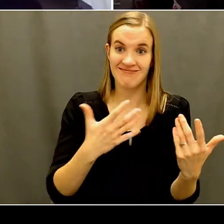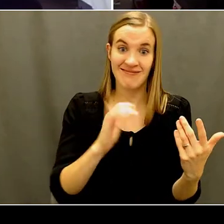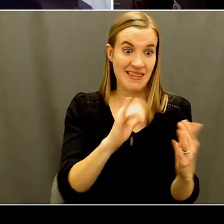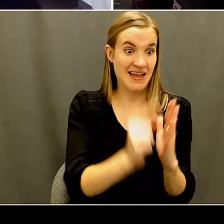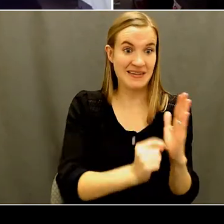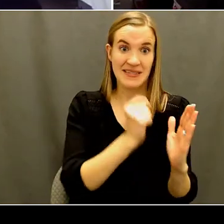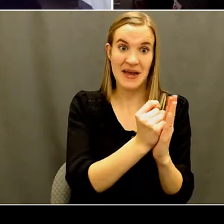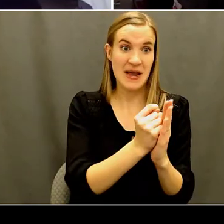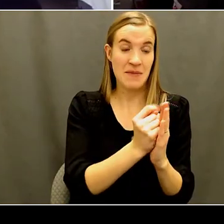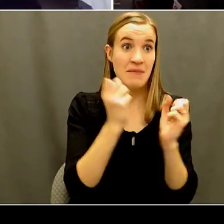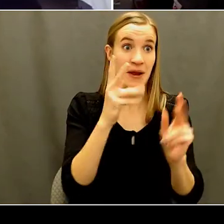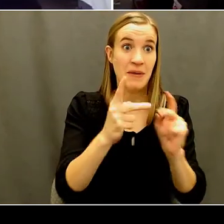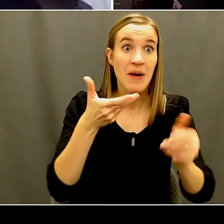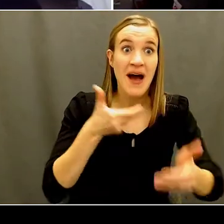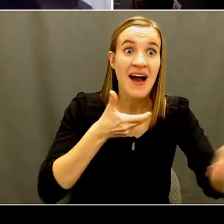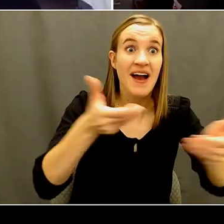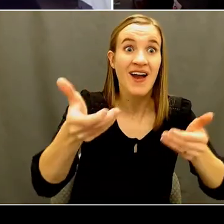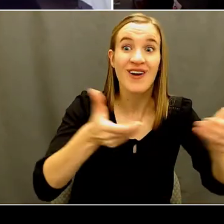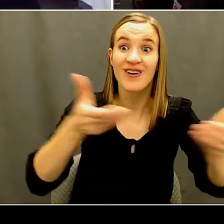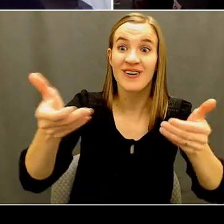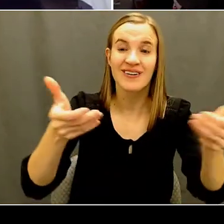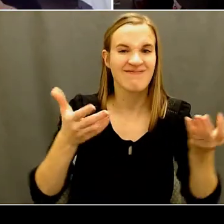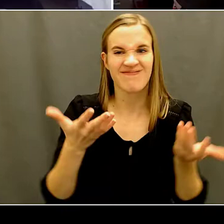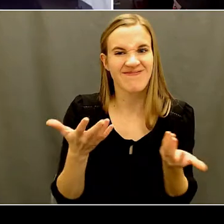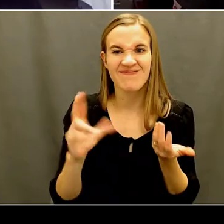out of my life. I was not a young person who said, You know, I want to be a